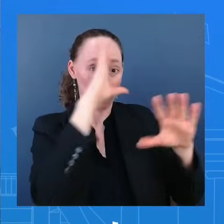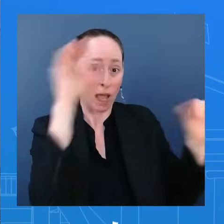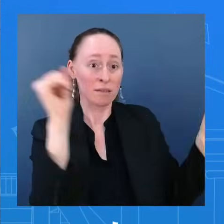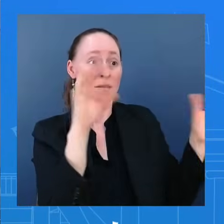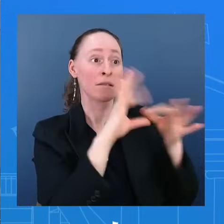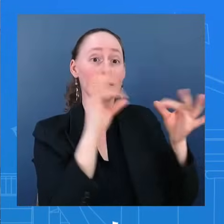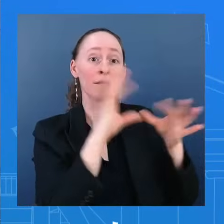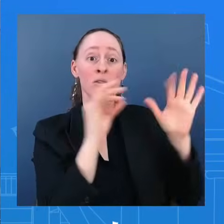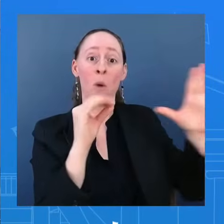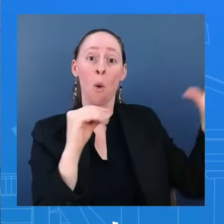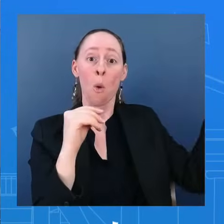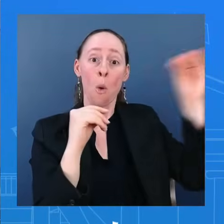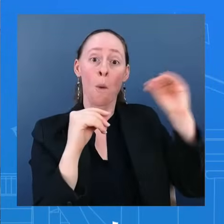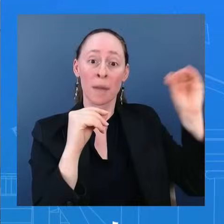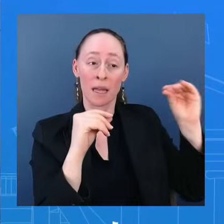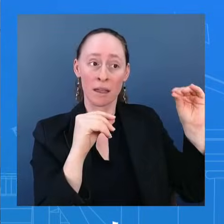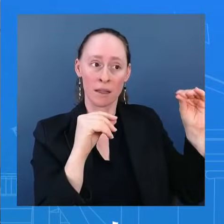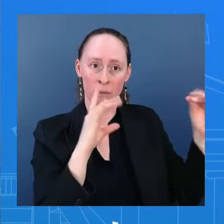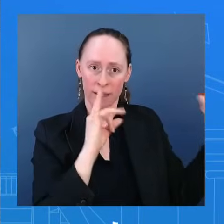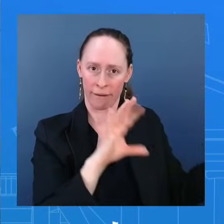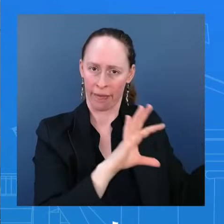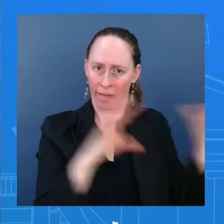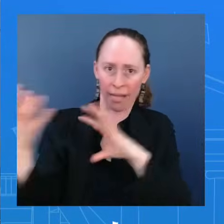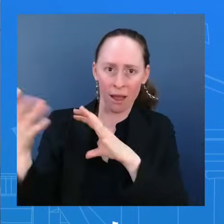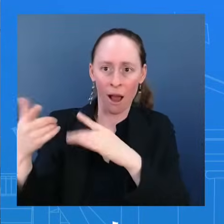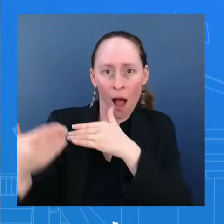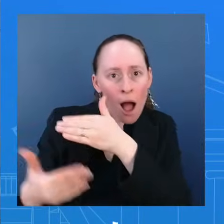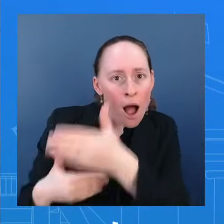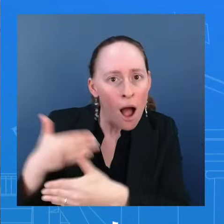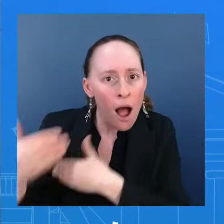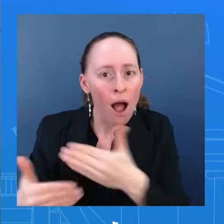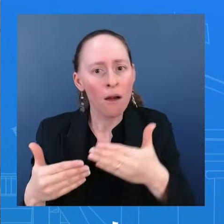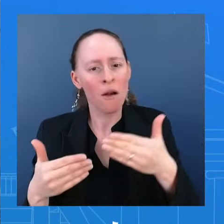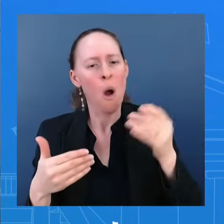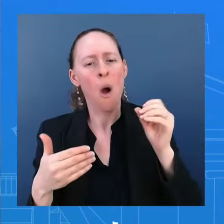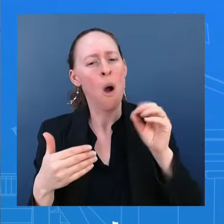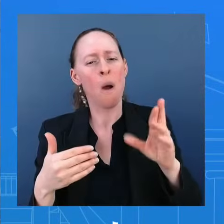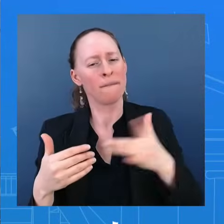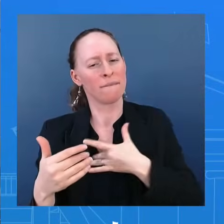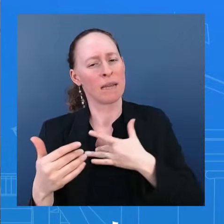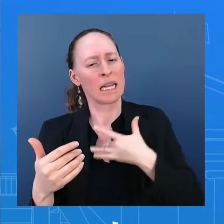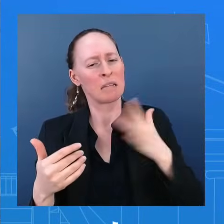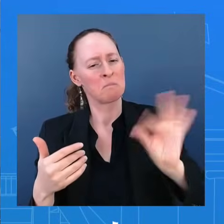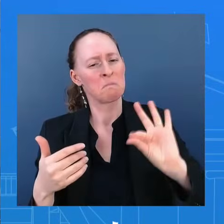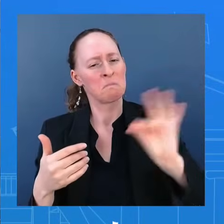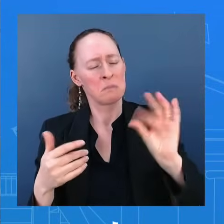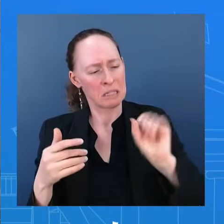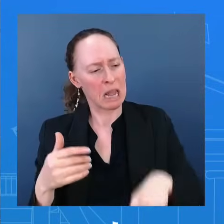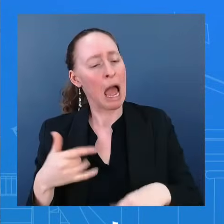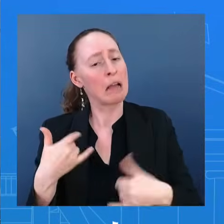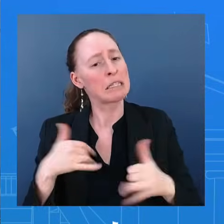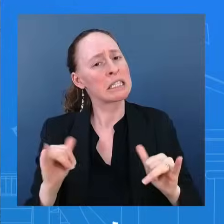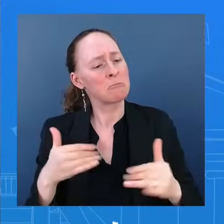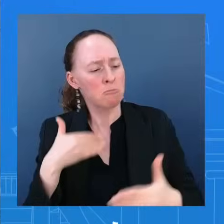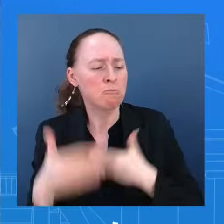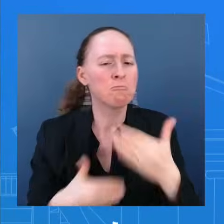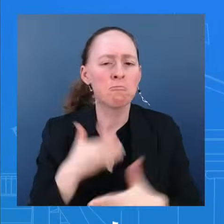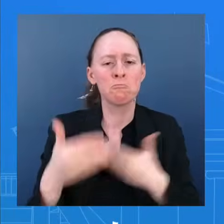whether it's in Israel, whether it's with Ukraine? Is it coordination, competition? How would you describe -- Mr. Kirby: I would say consultation.